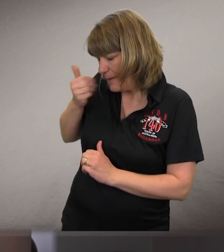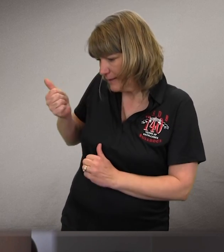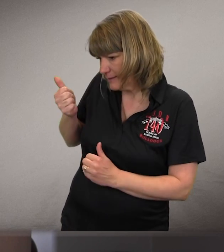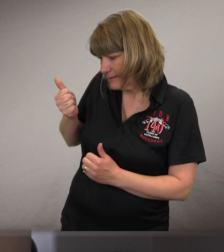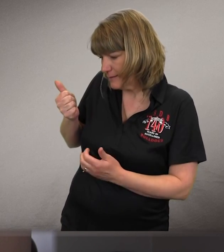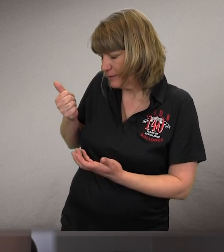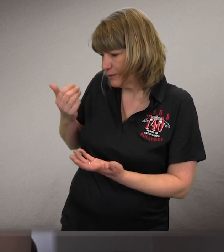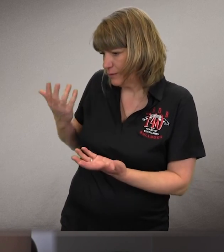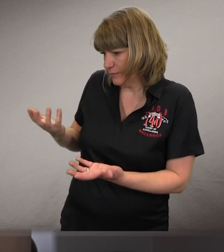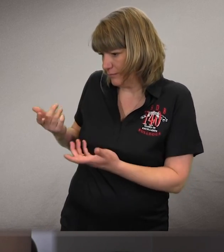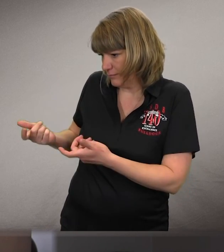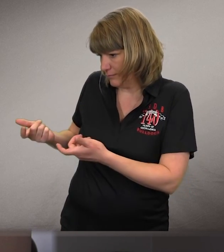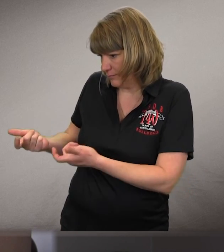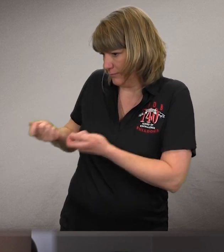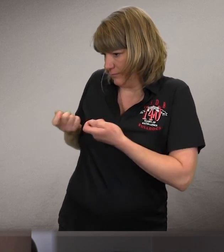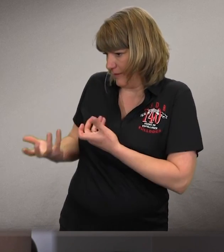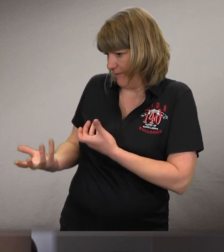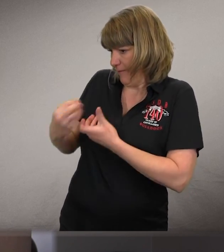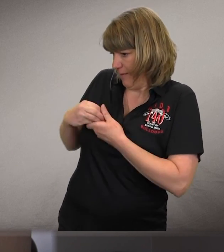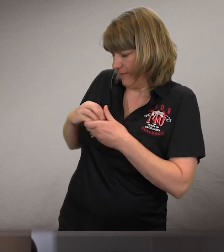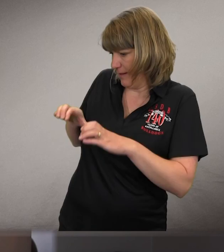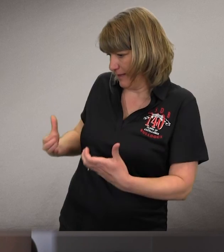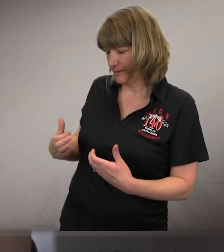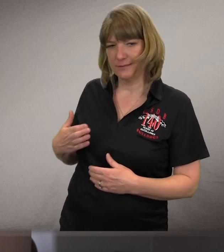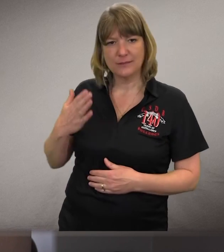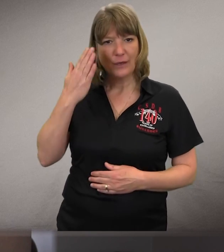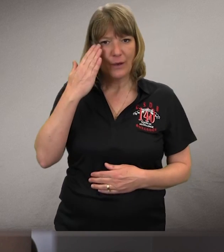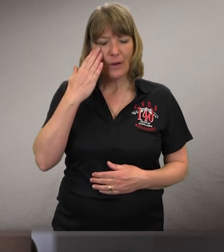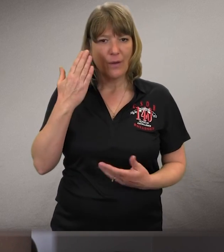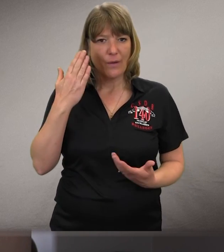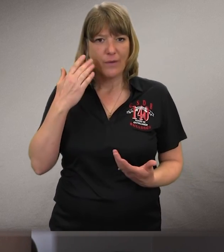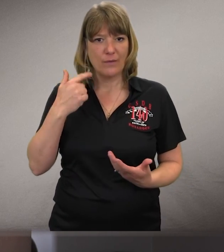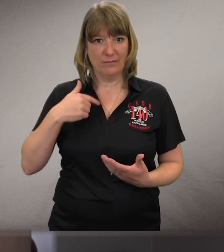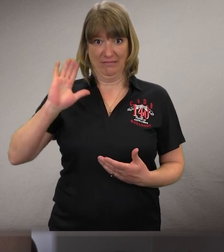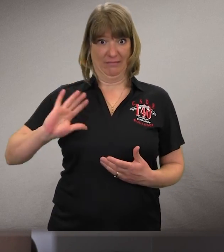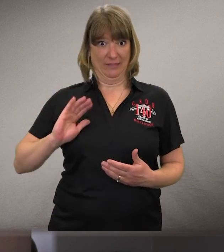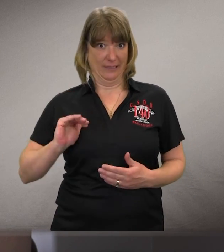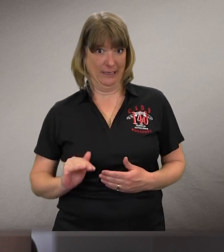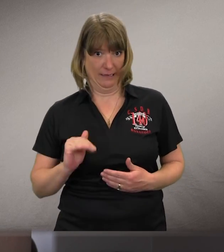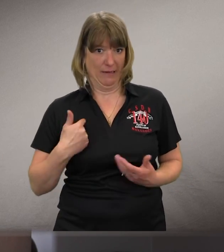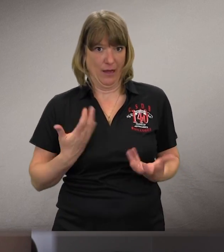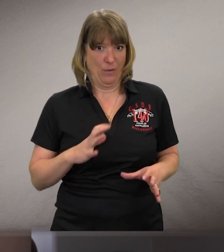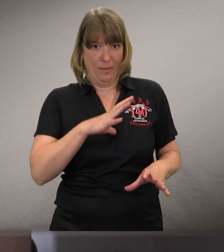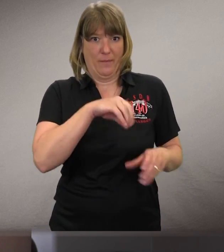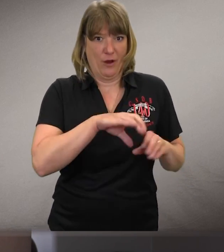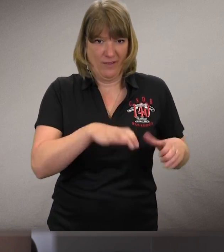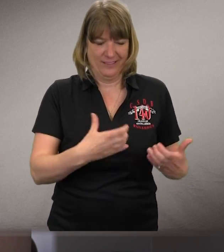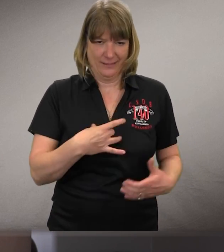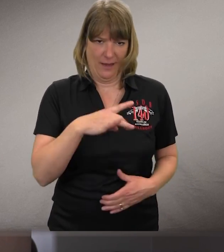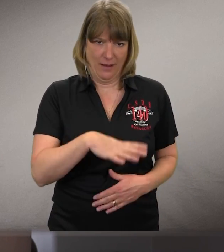What would be the best way to get you involved with class?" Because a lot of time when I was a kid, I didn't want to be a part of the class.